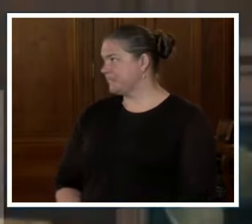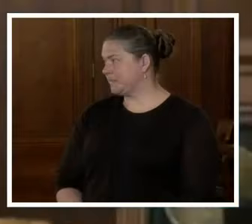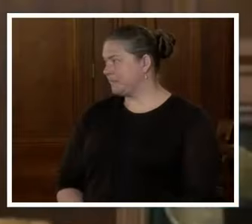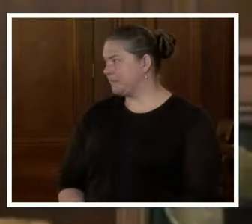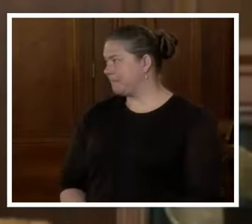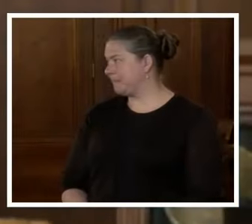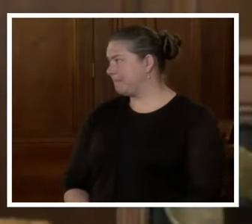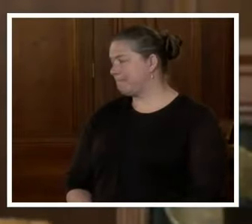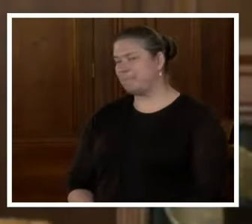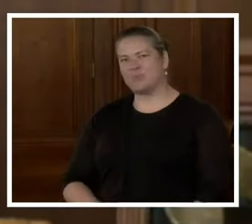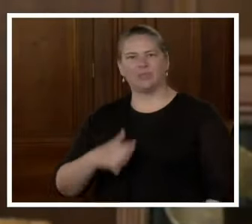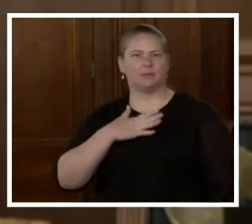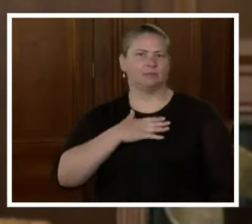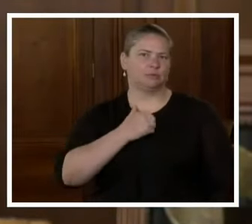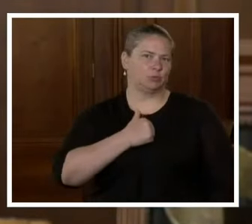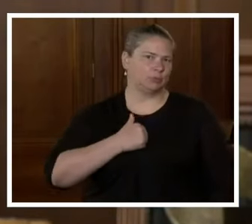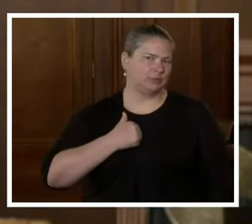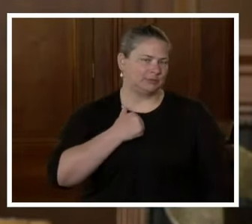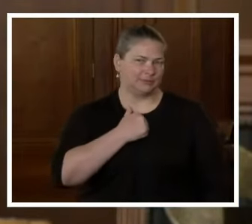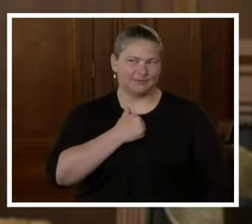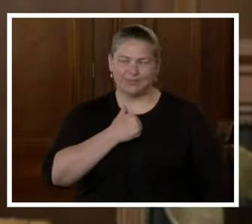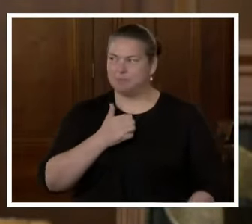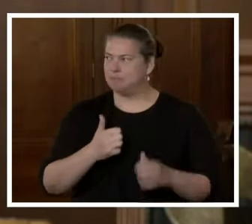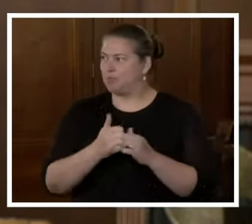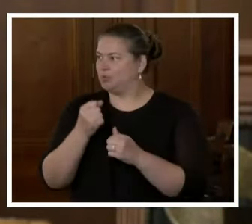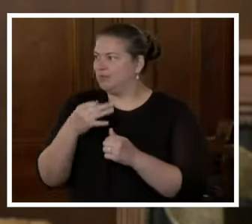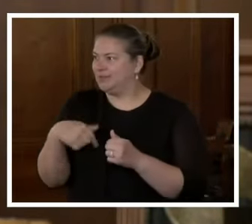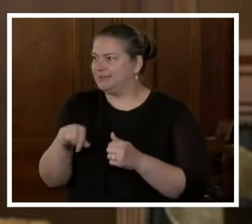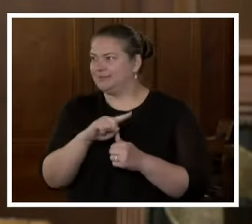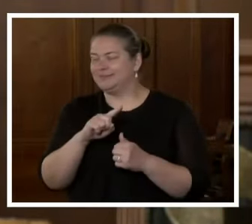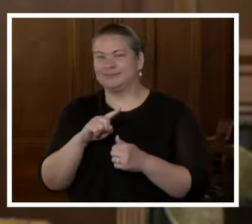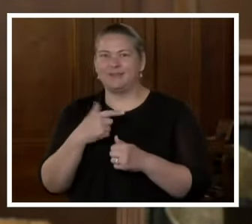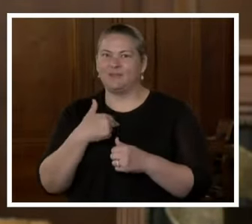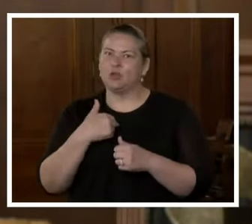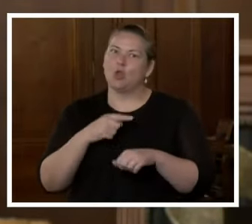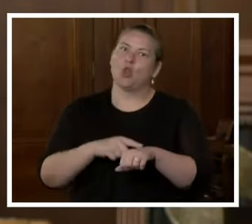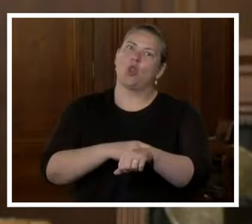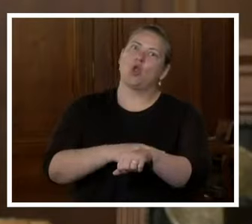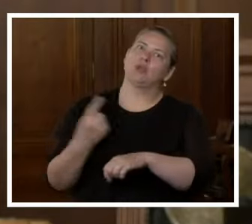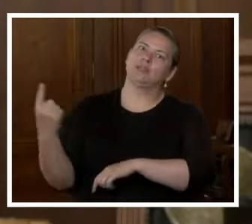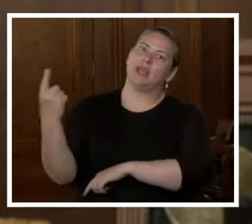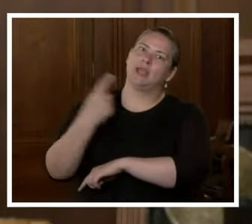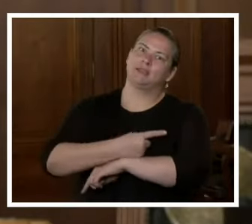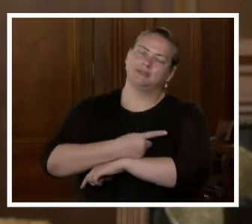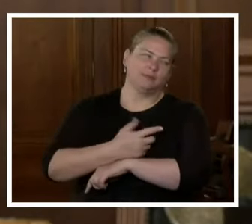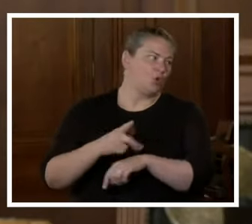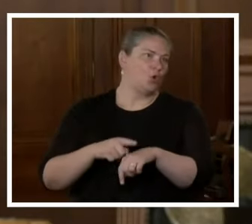MADISON, MIRIAM, MASON, METCALF,